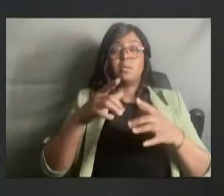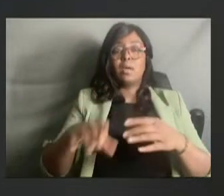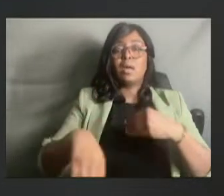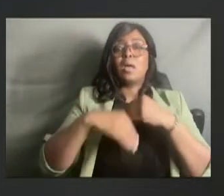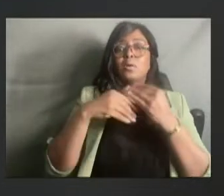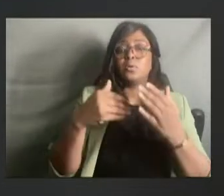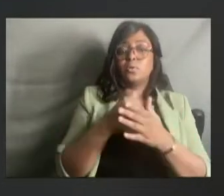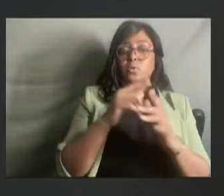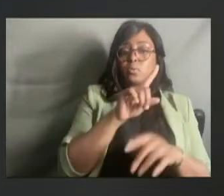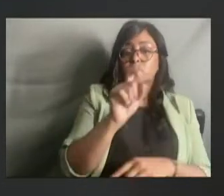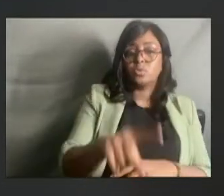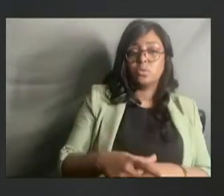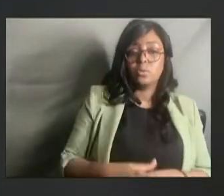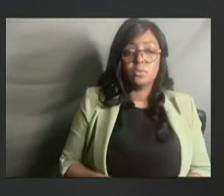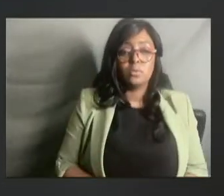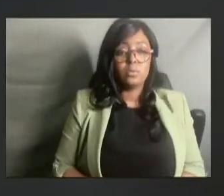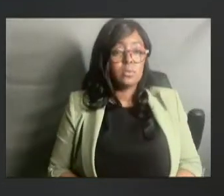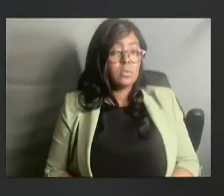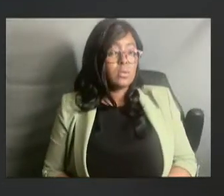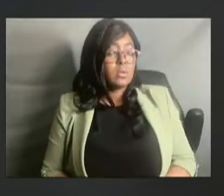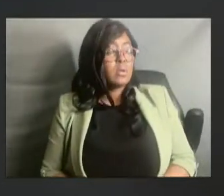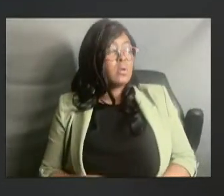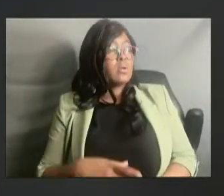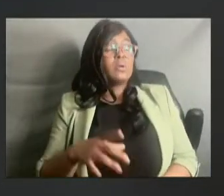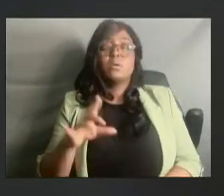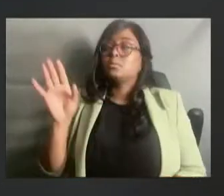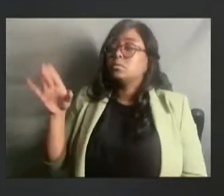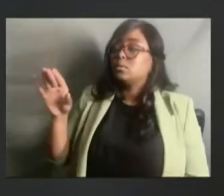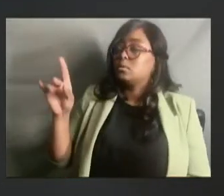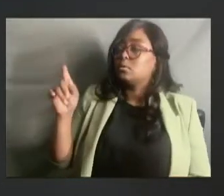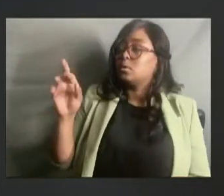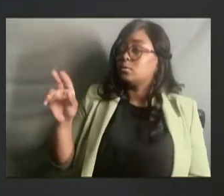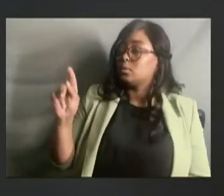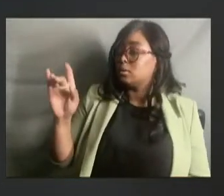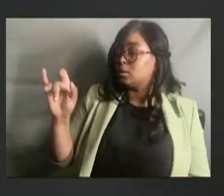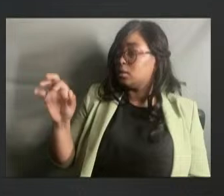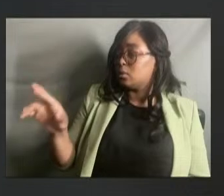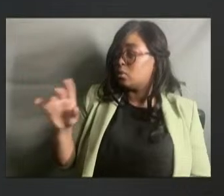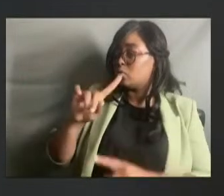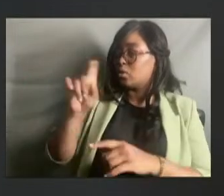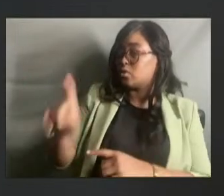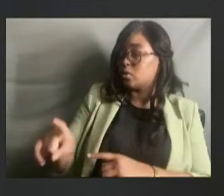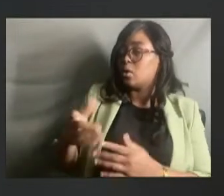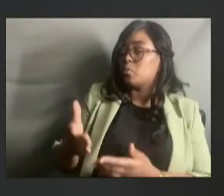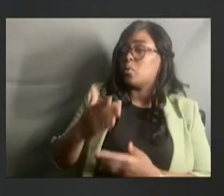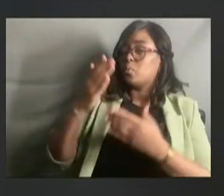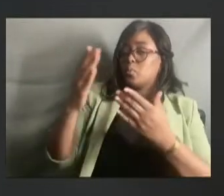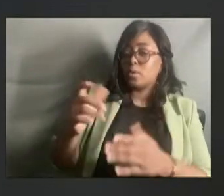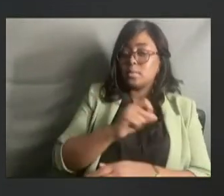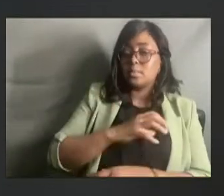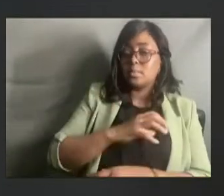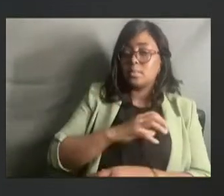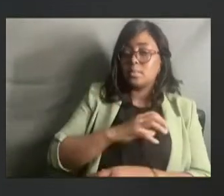there's a new question that's added. So I think, Doctor Taylor, you're on the question